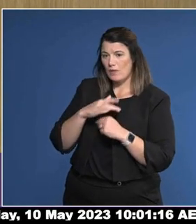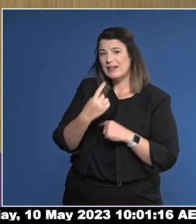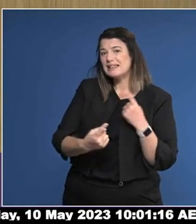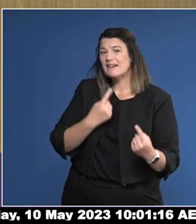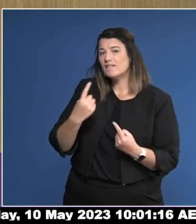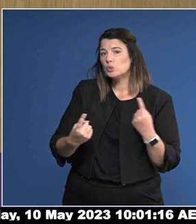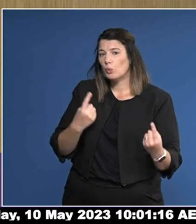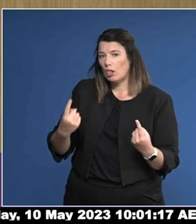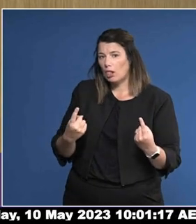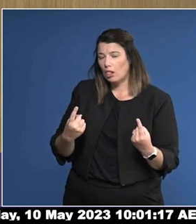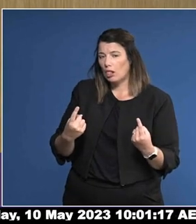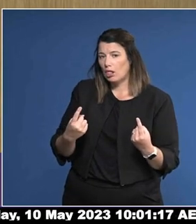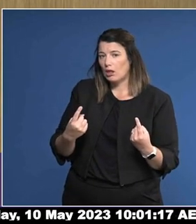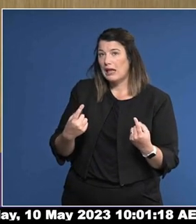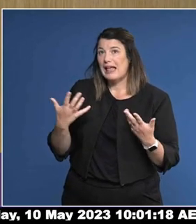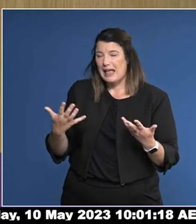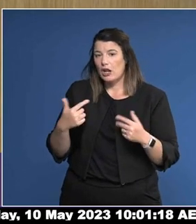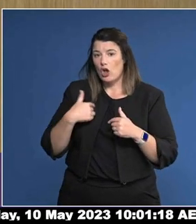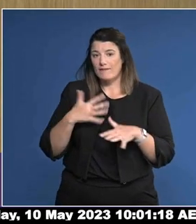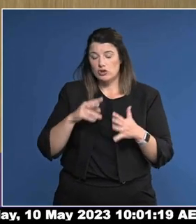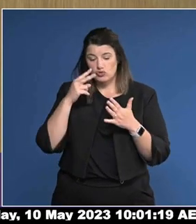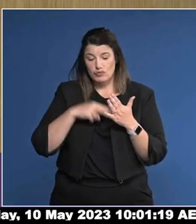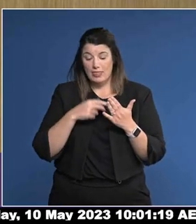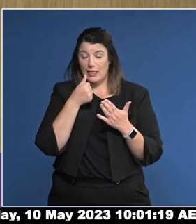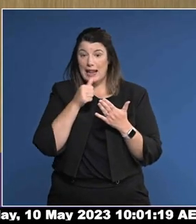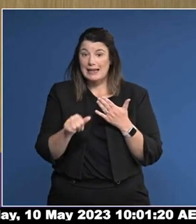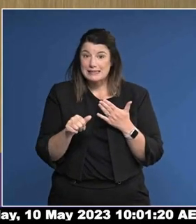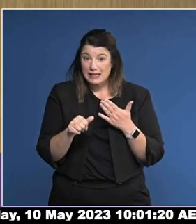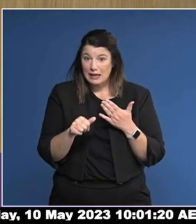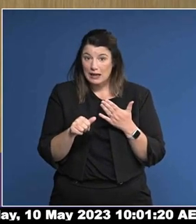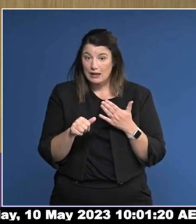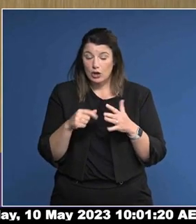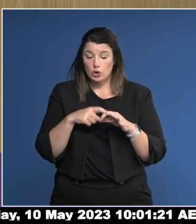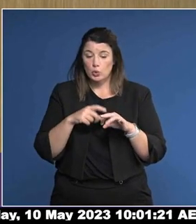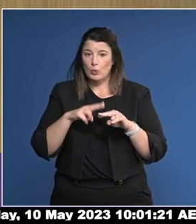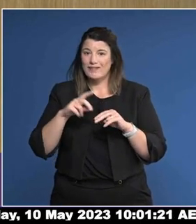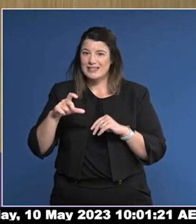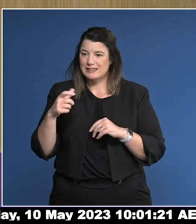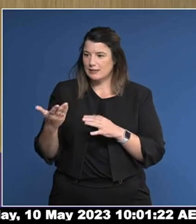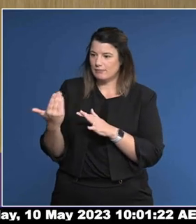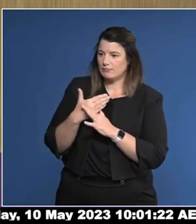person. And I have read the letter that QFCC sent to us in recent days, and that was not